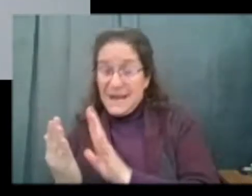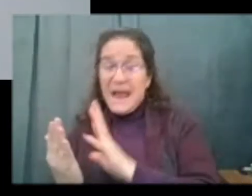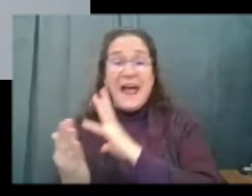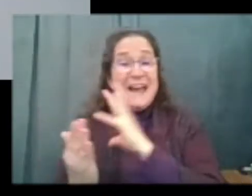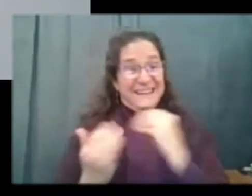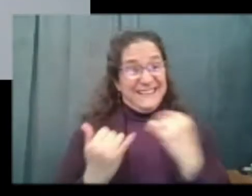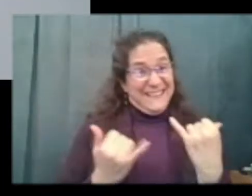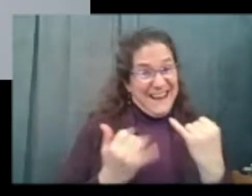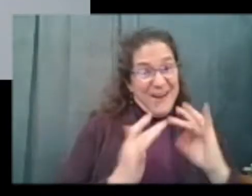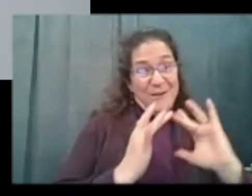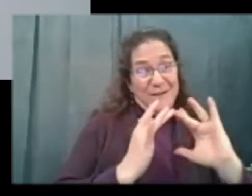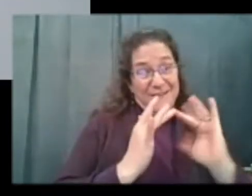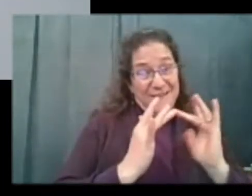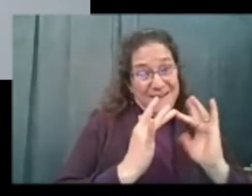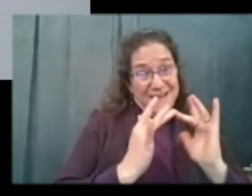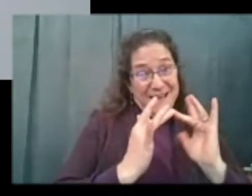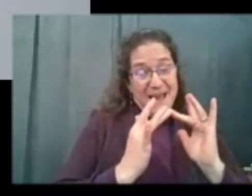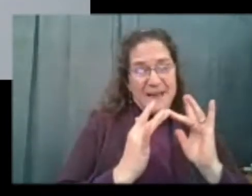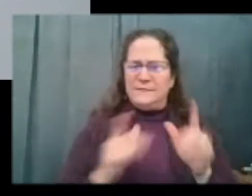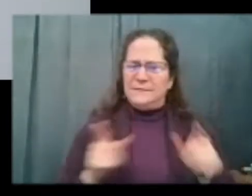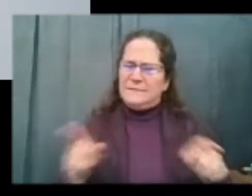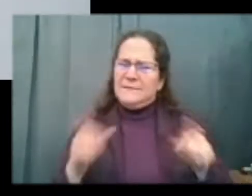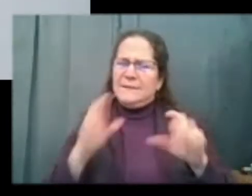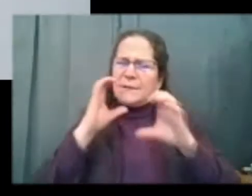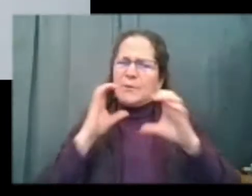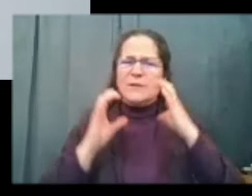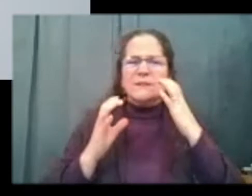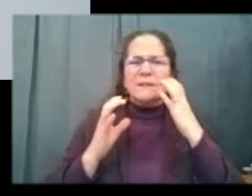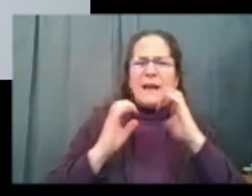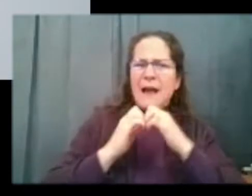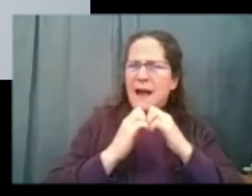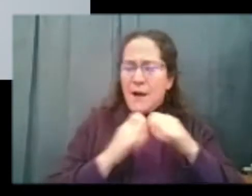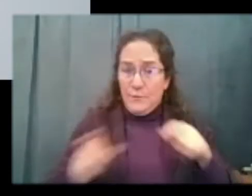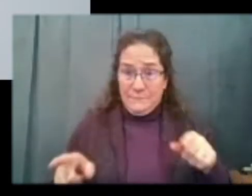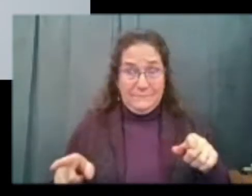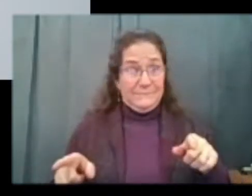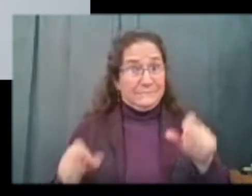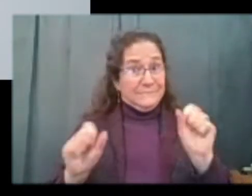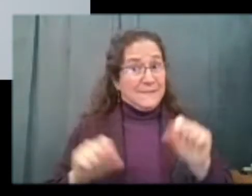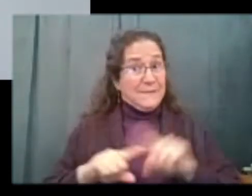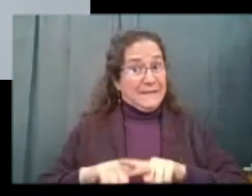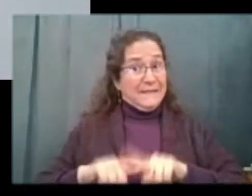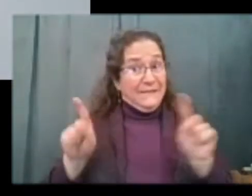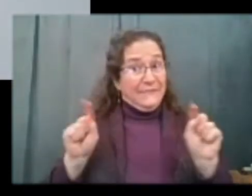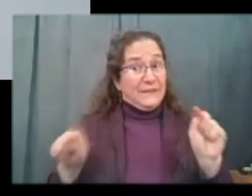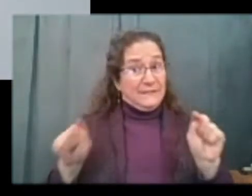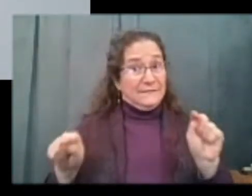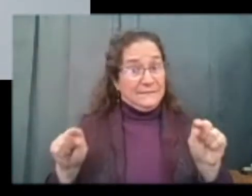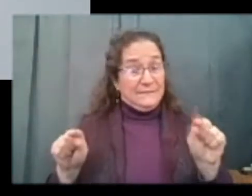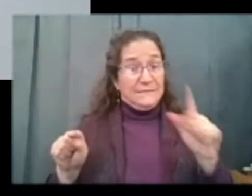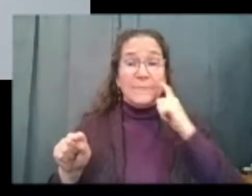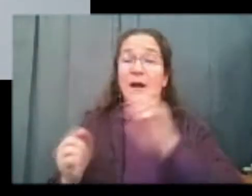how they communicate in the virtual environment. That's going to be very different as they may have not needed different support in the classroom